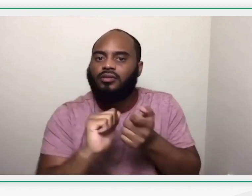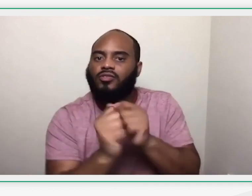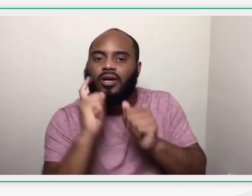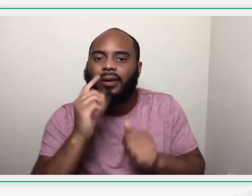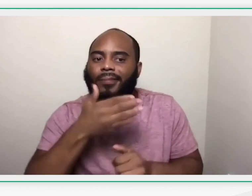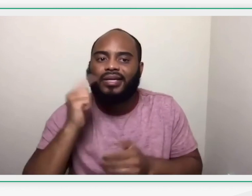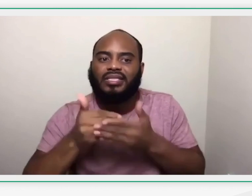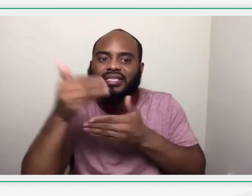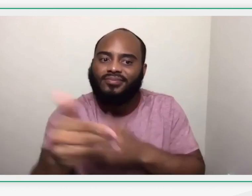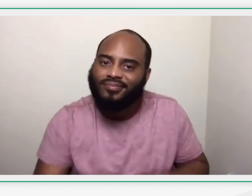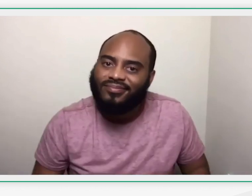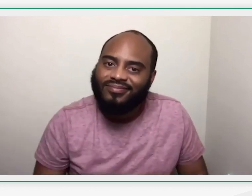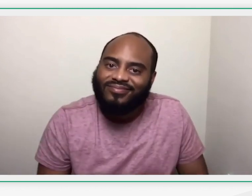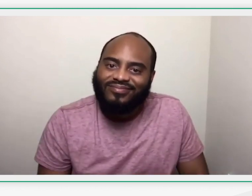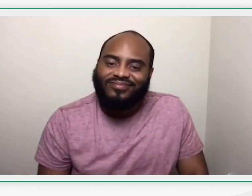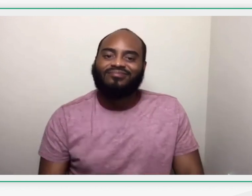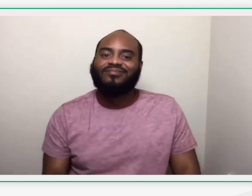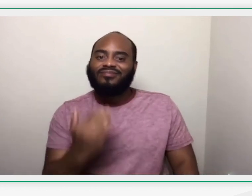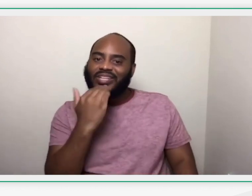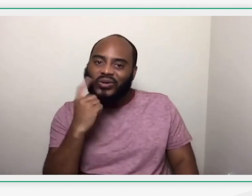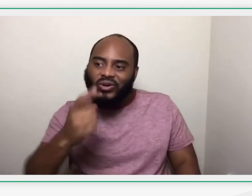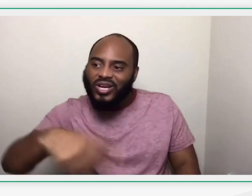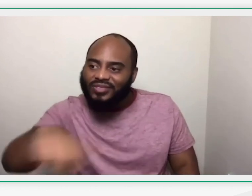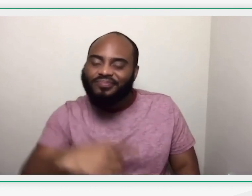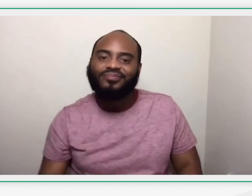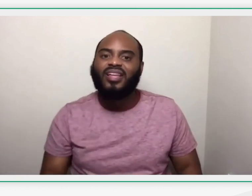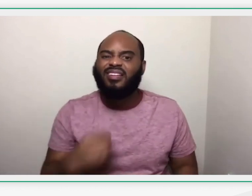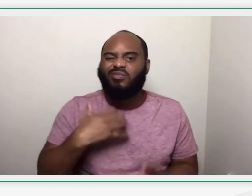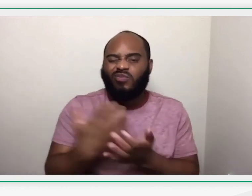We accept your tips and feedback on how we can enhance our webinars.